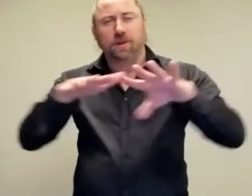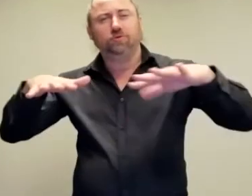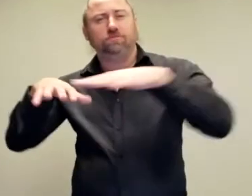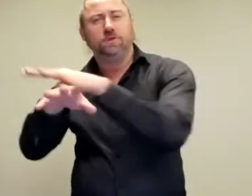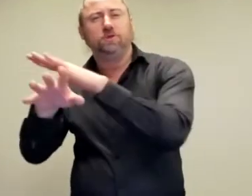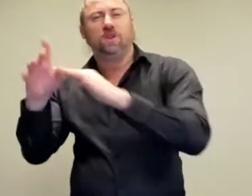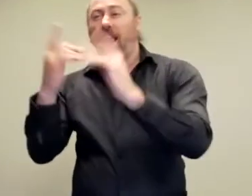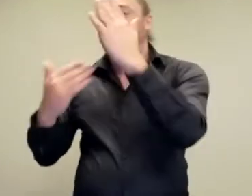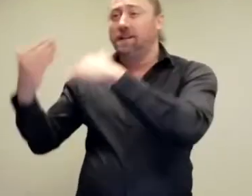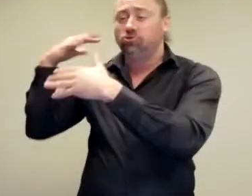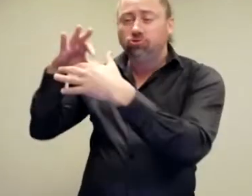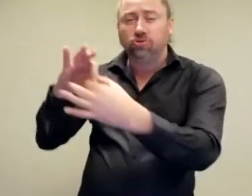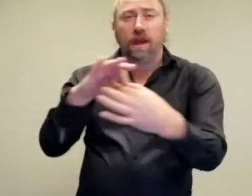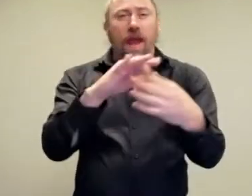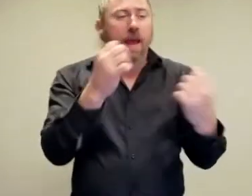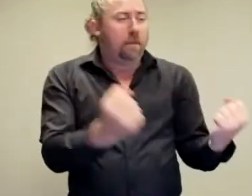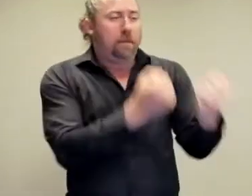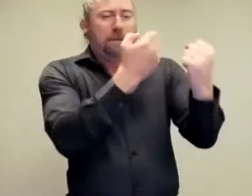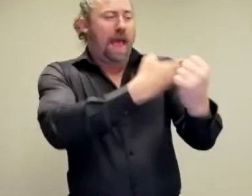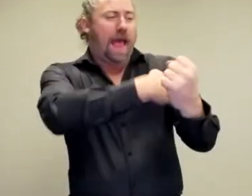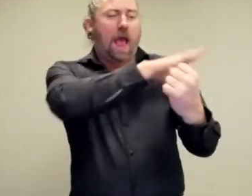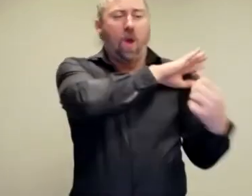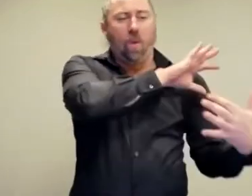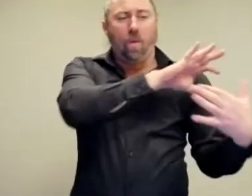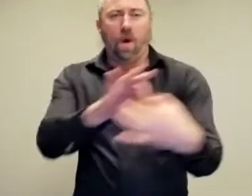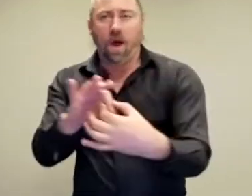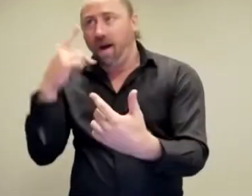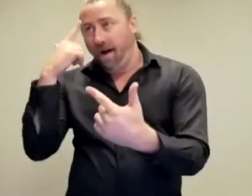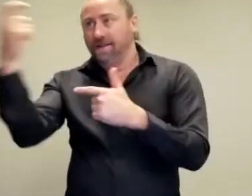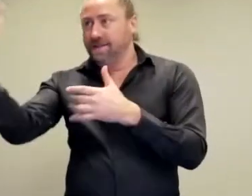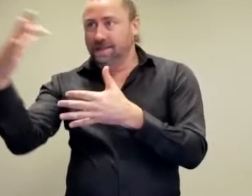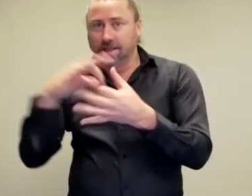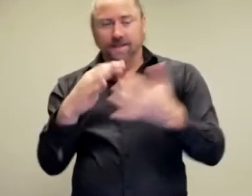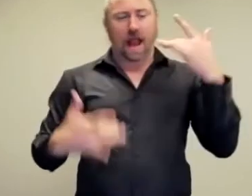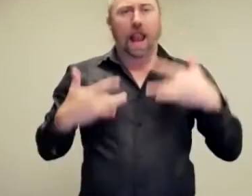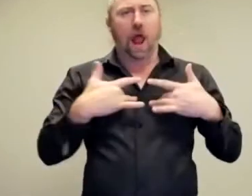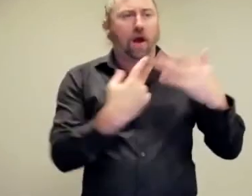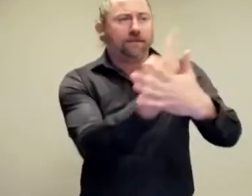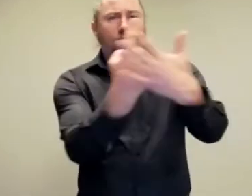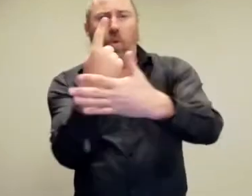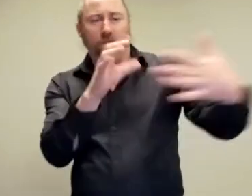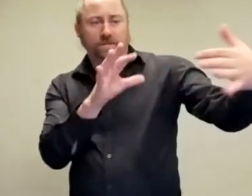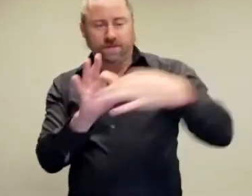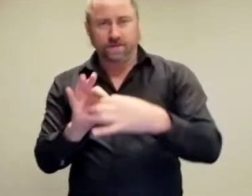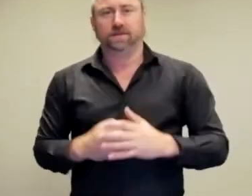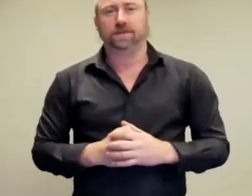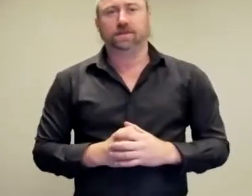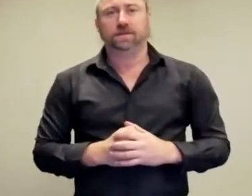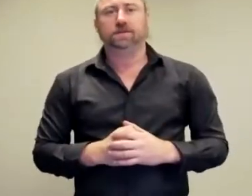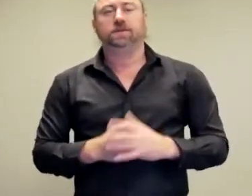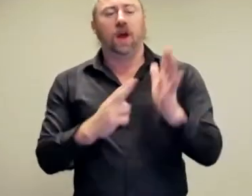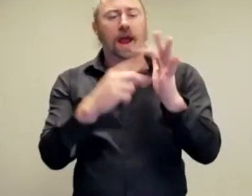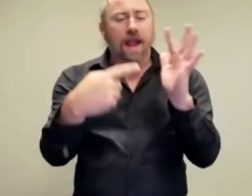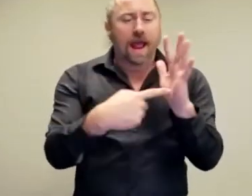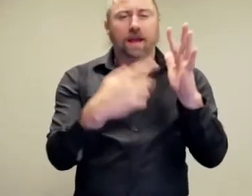history, power, ideas and life forms. Nets, webs and patterns have been a